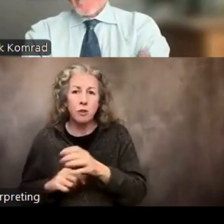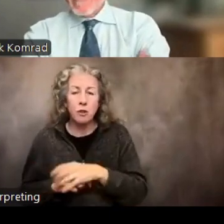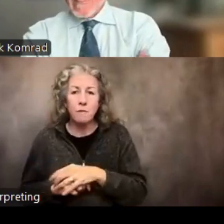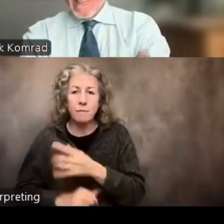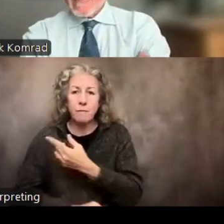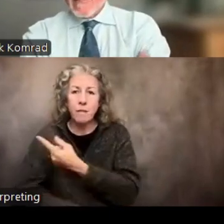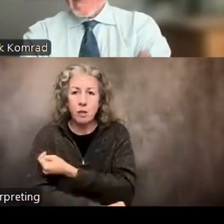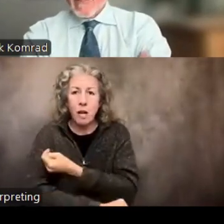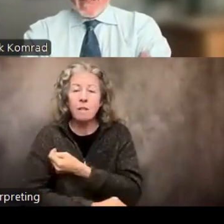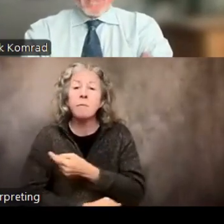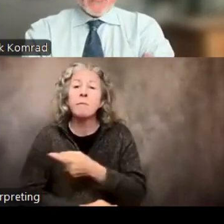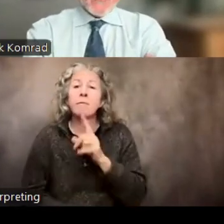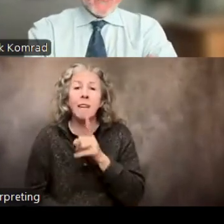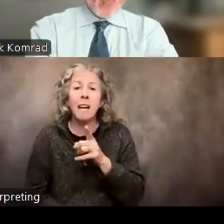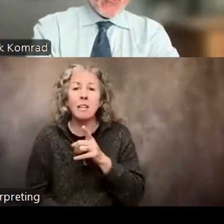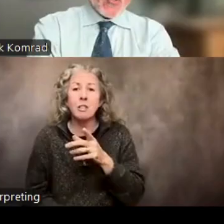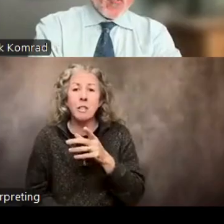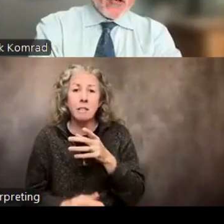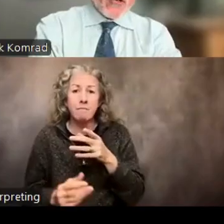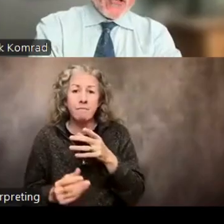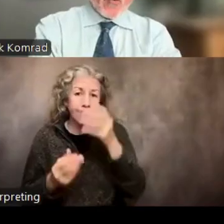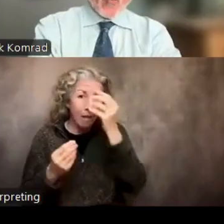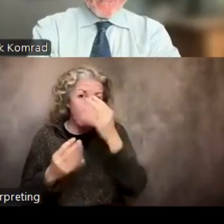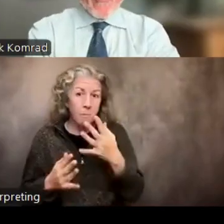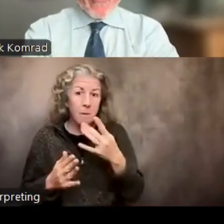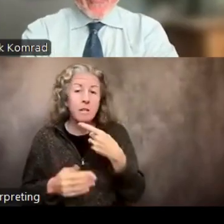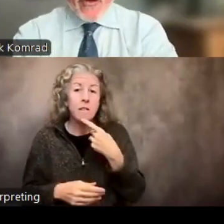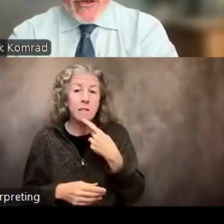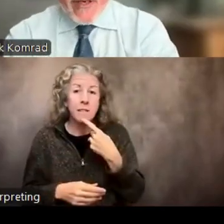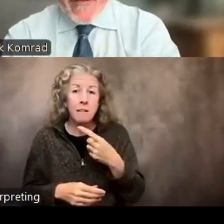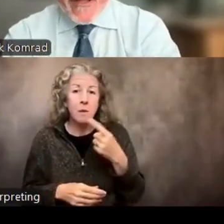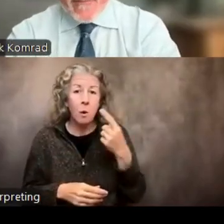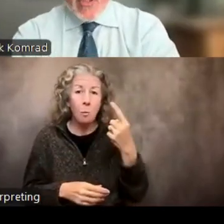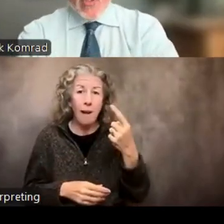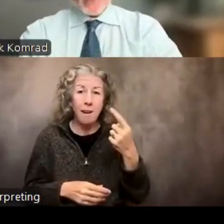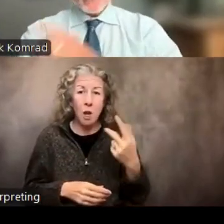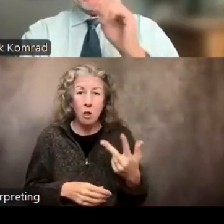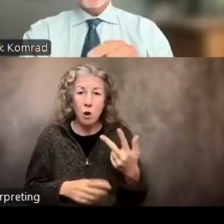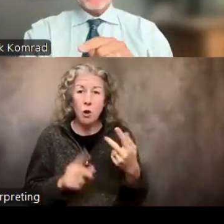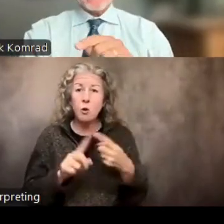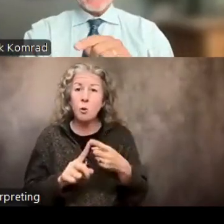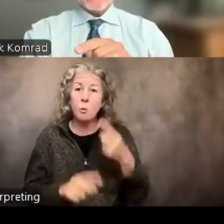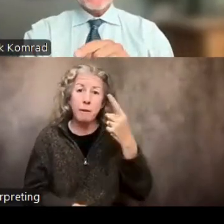these cases, between one quarter and 1/3 of them were euthanized